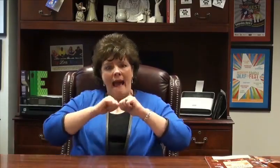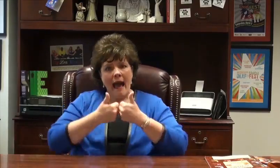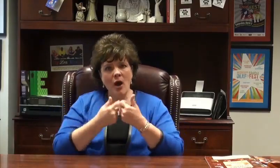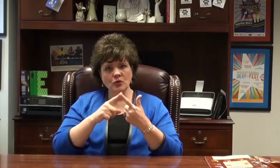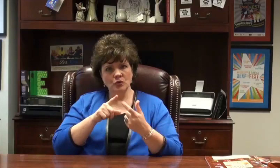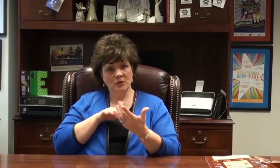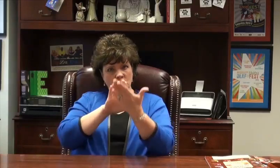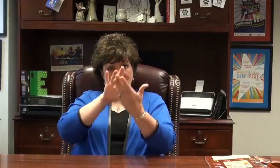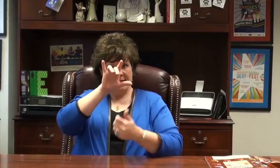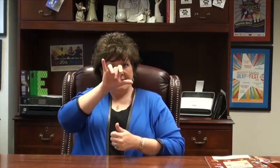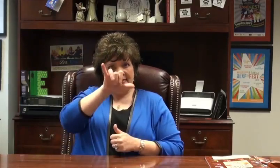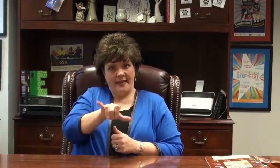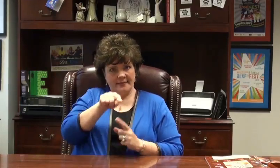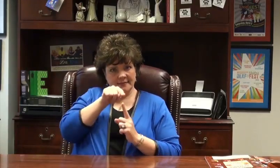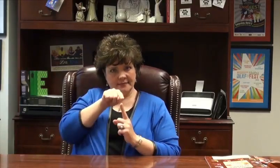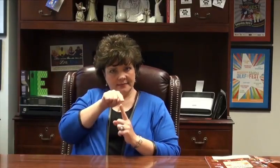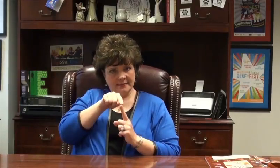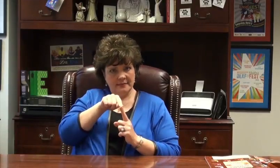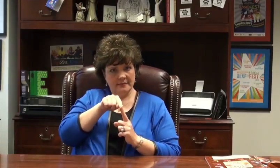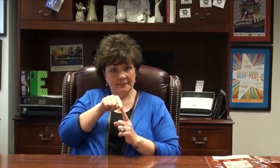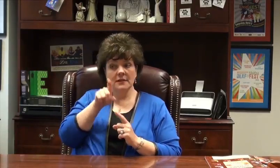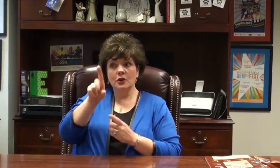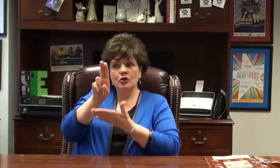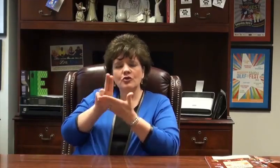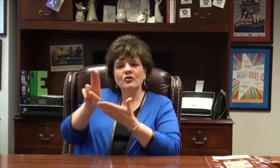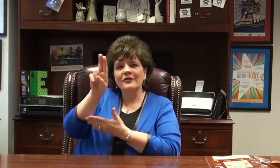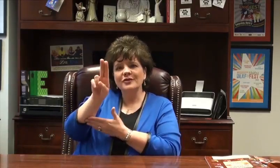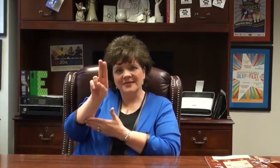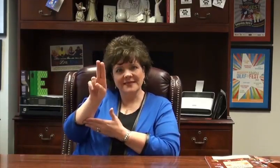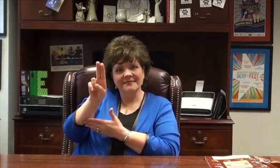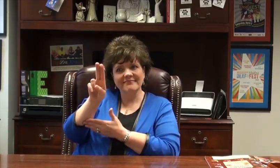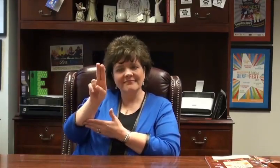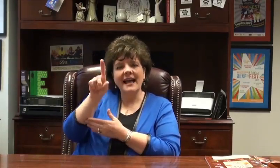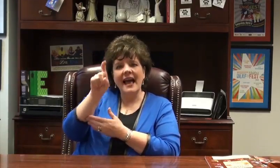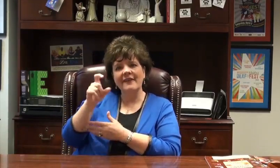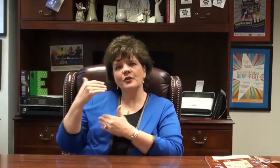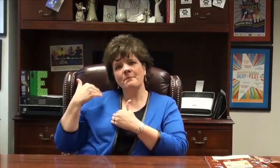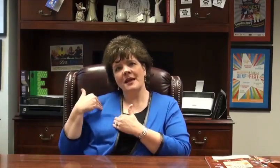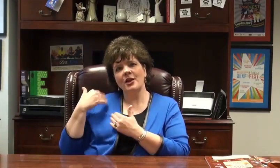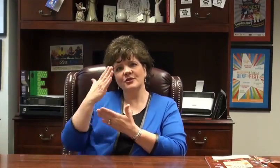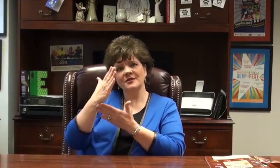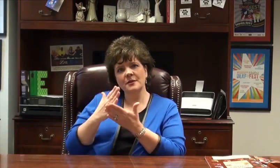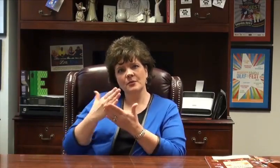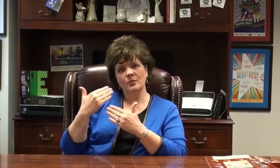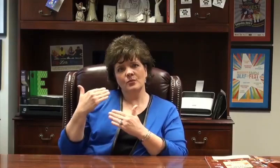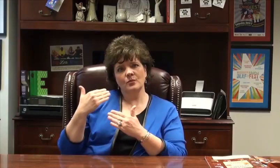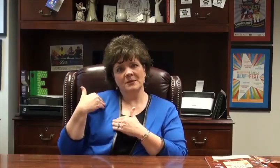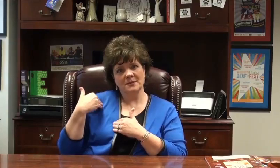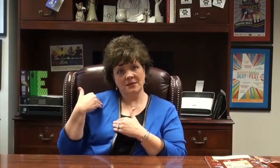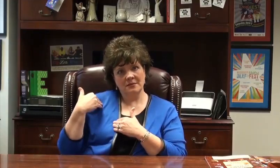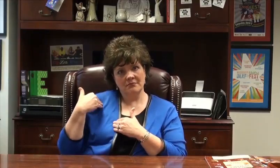In addressing this challenge, I think the university system bears some responsibility.